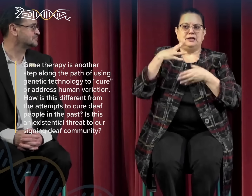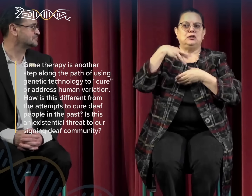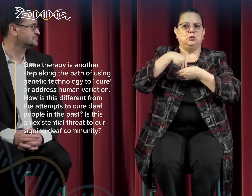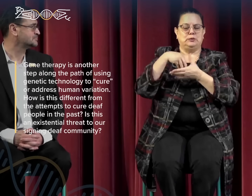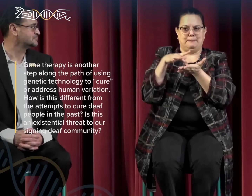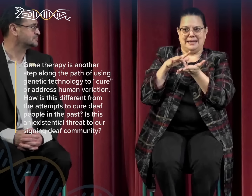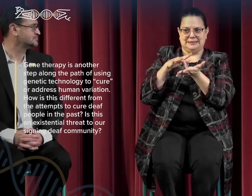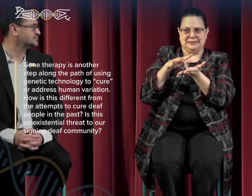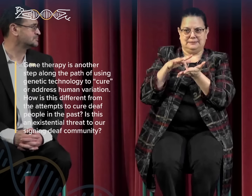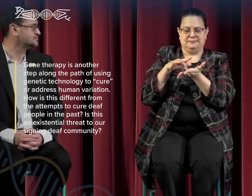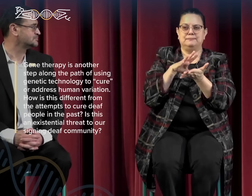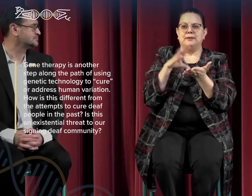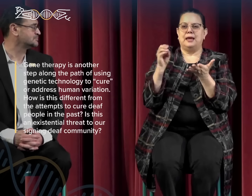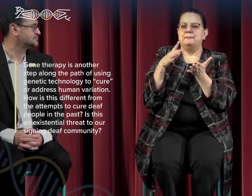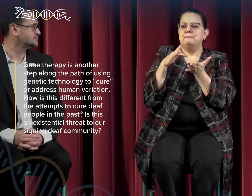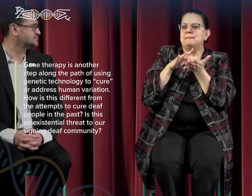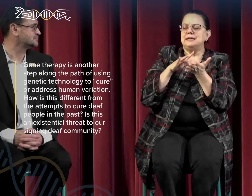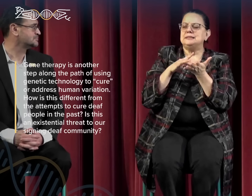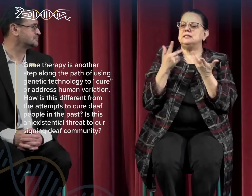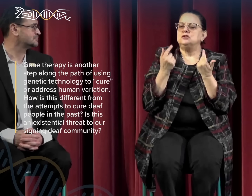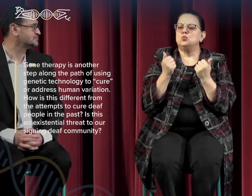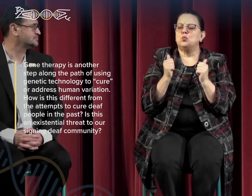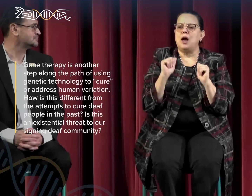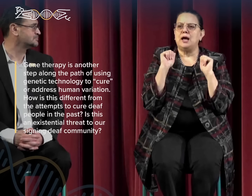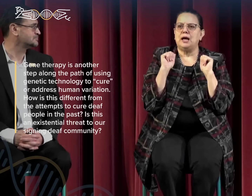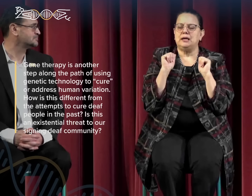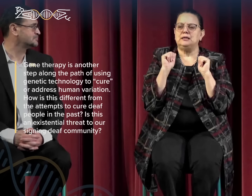There have been medical interventions in the past as well.